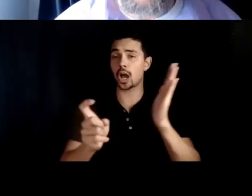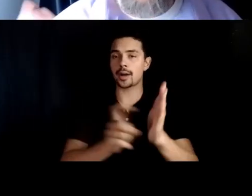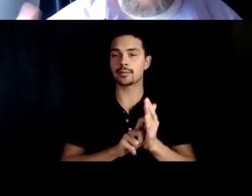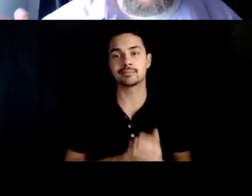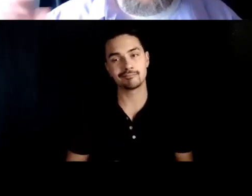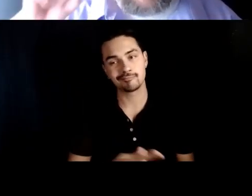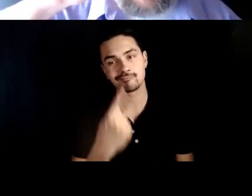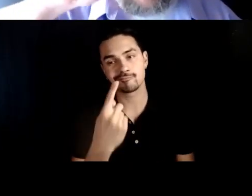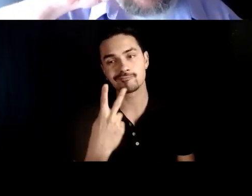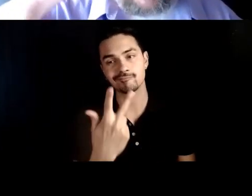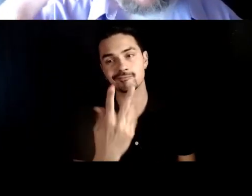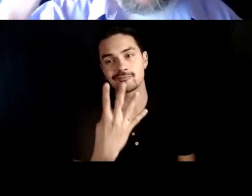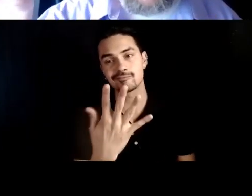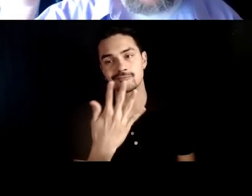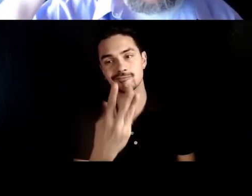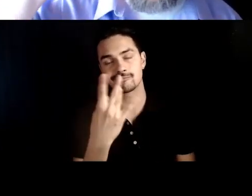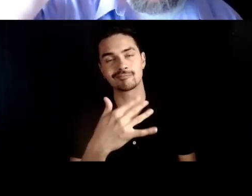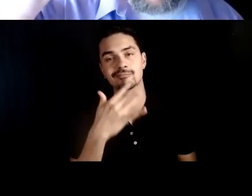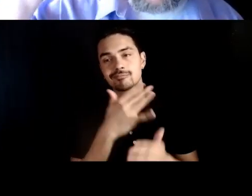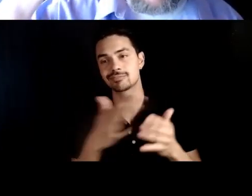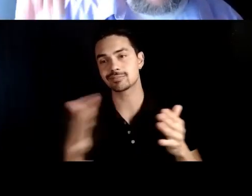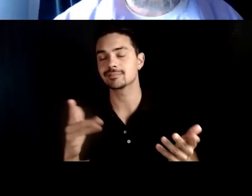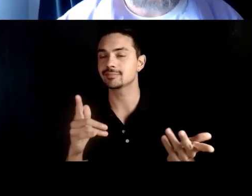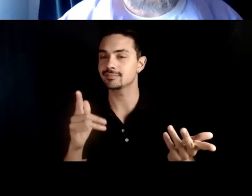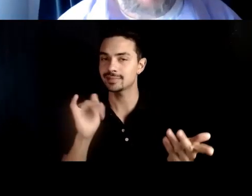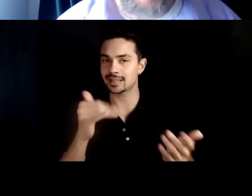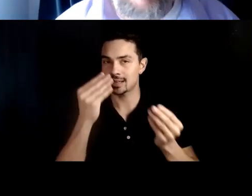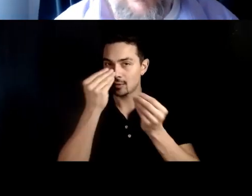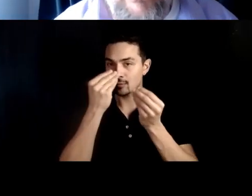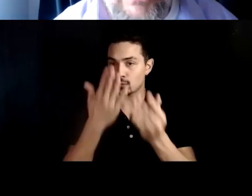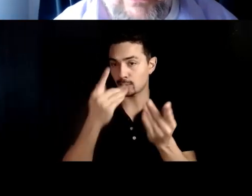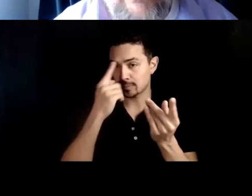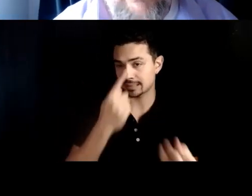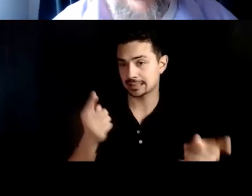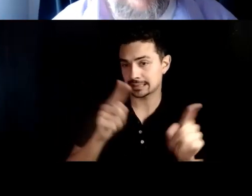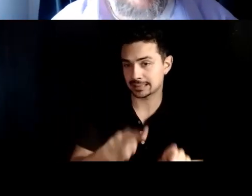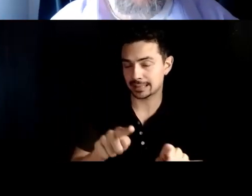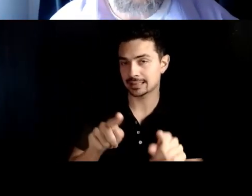And again, that kind of strays between the informed consent and the more restrictive models.